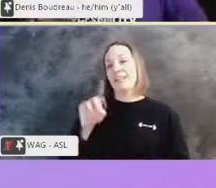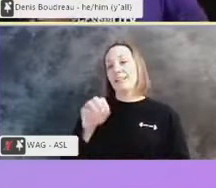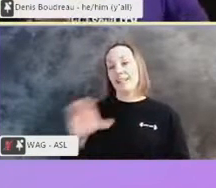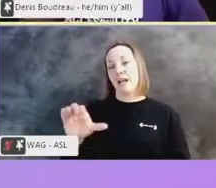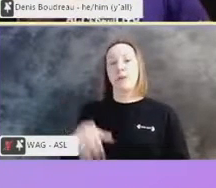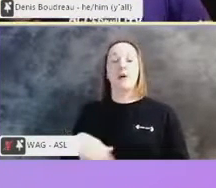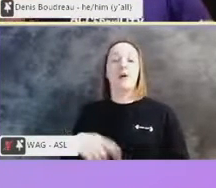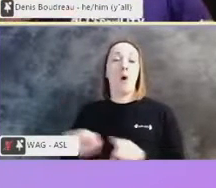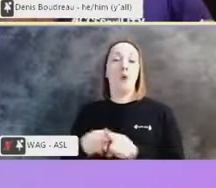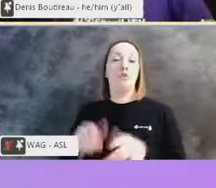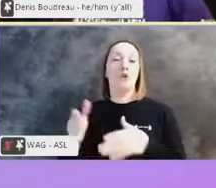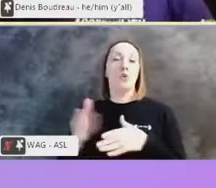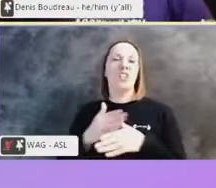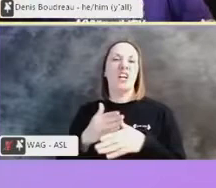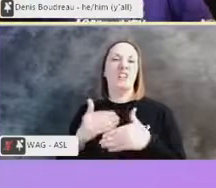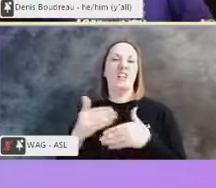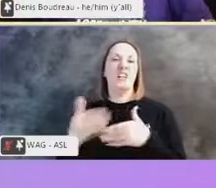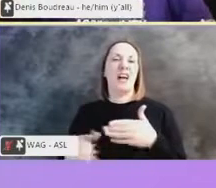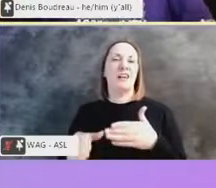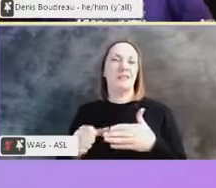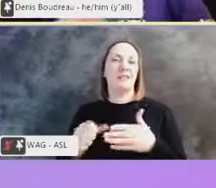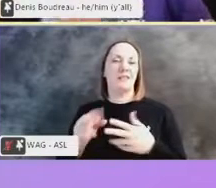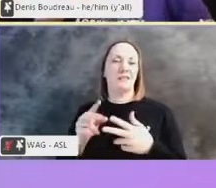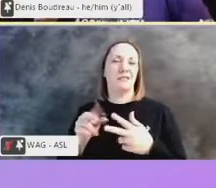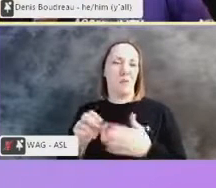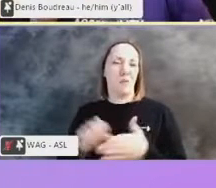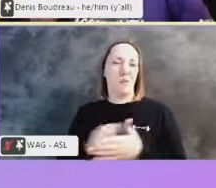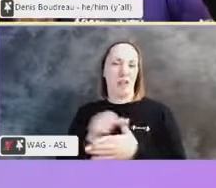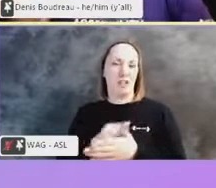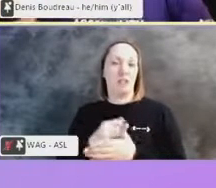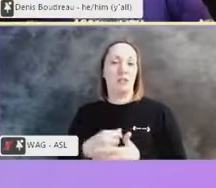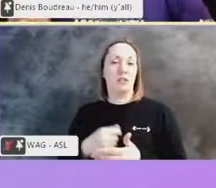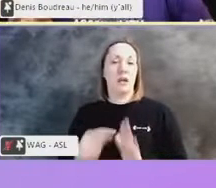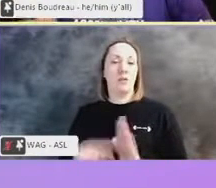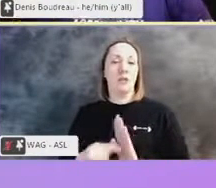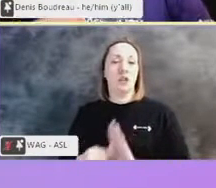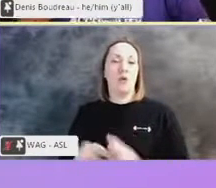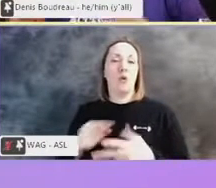it period in order to that, help you do this document